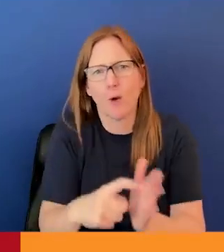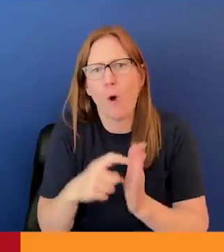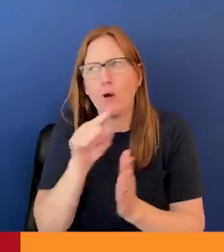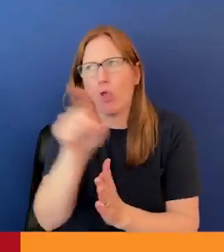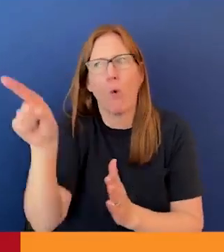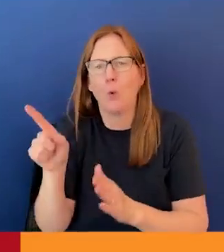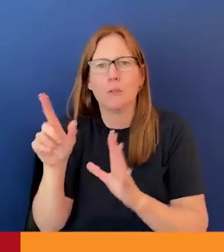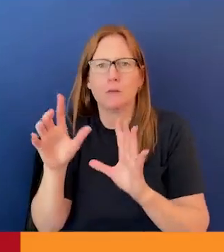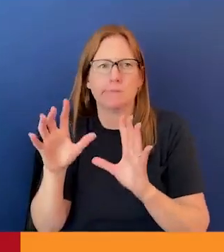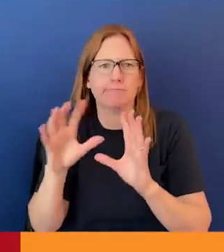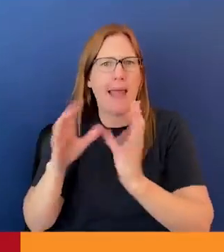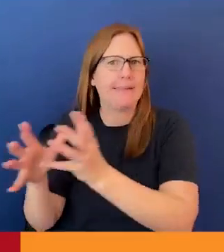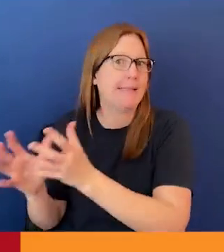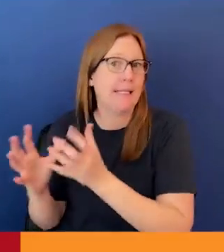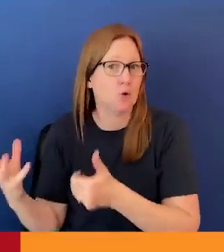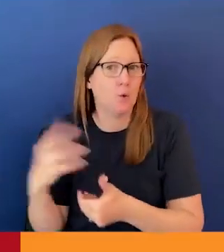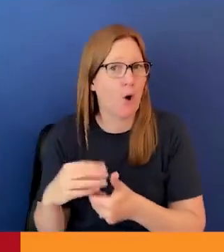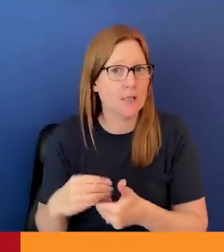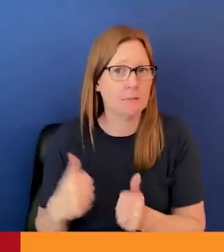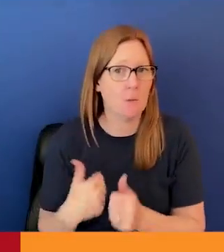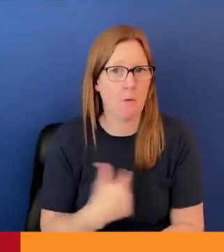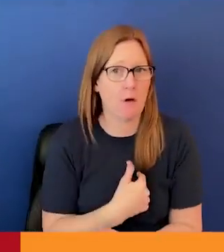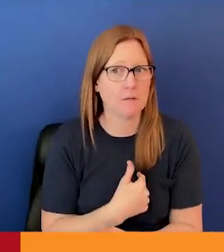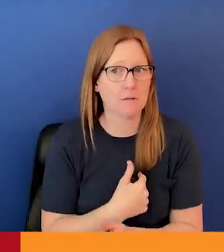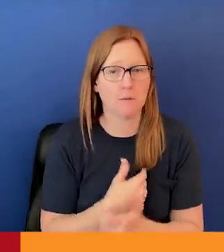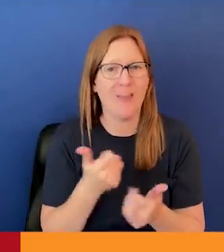to participate in any scaling activities.